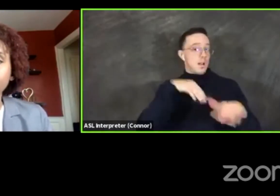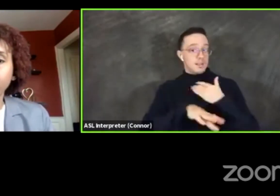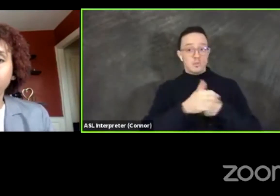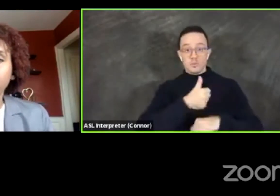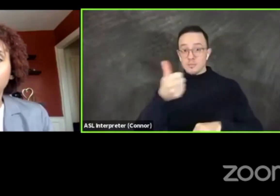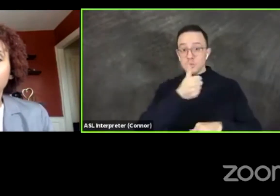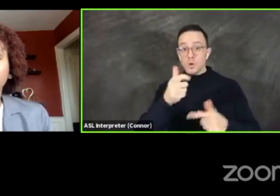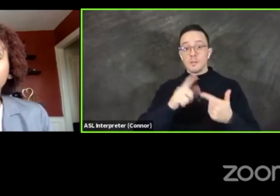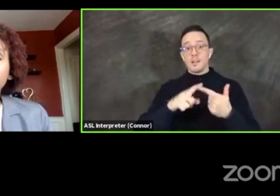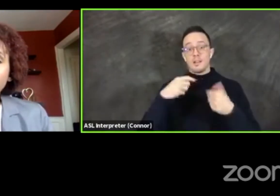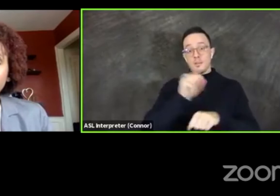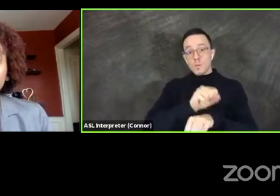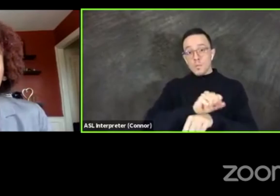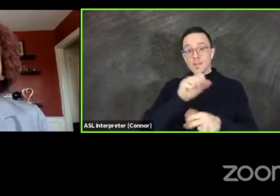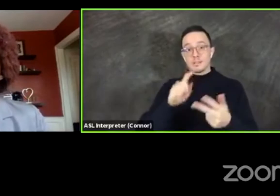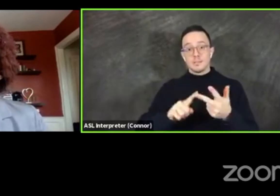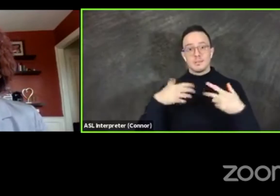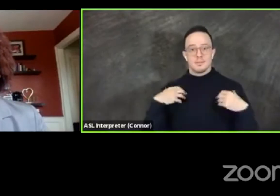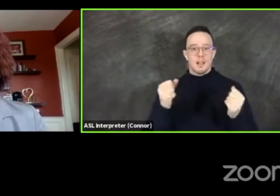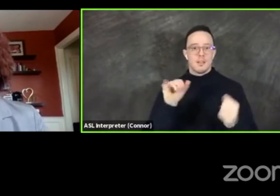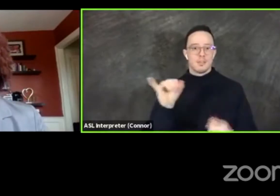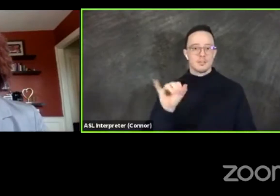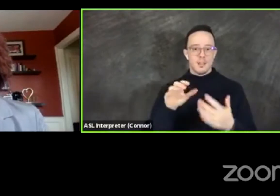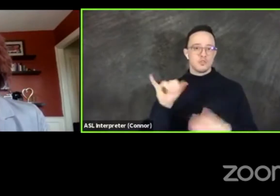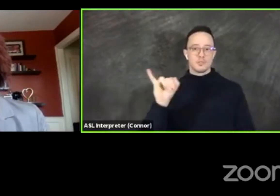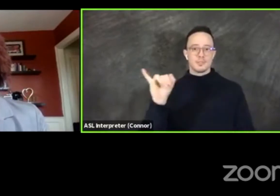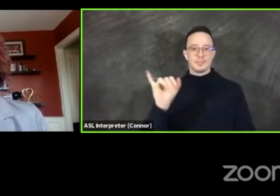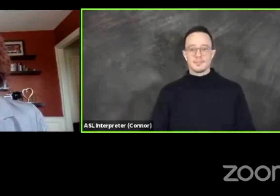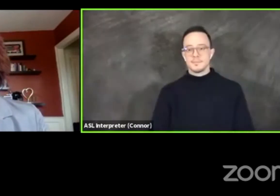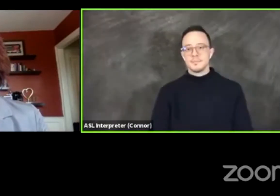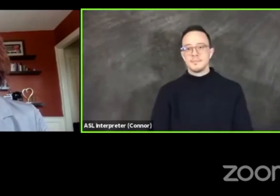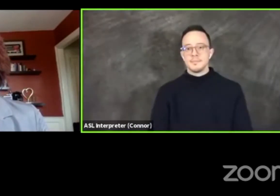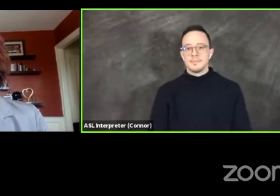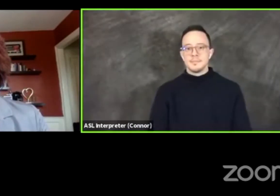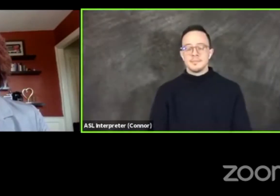PLEASE JOIN ME IN TAKING ANOTHER MOMENT TO RECOGNIZE AND REFLECT ON THE HISTORIES